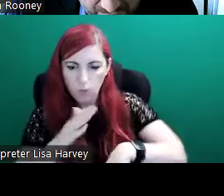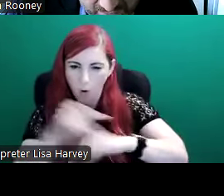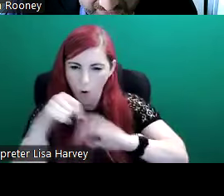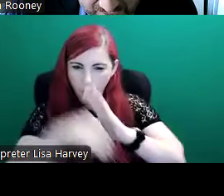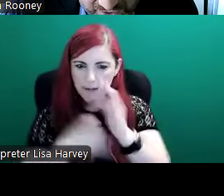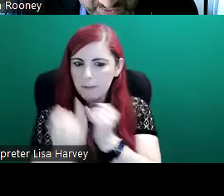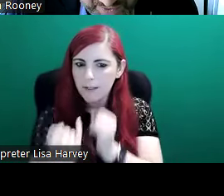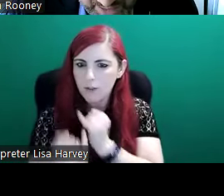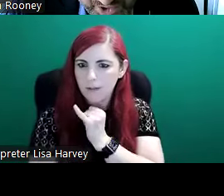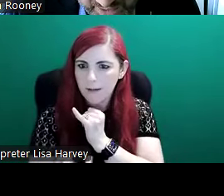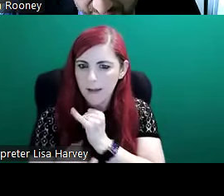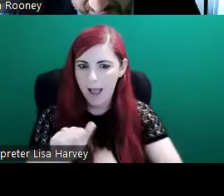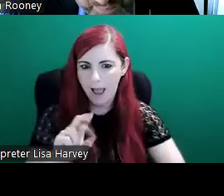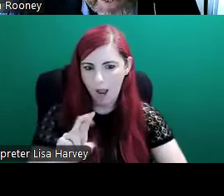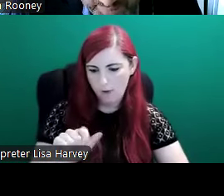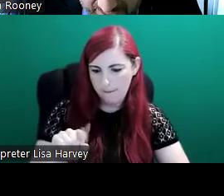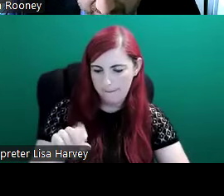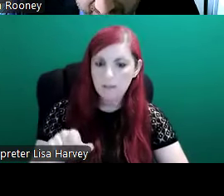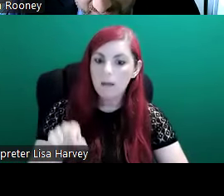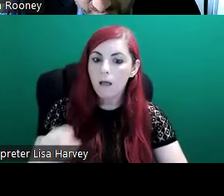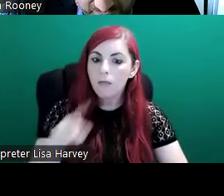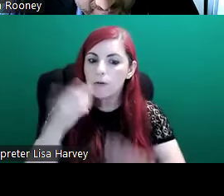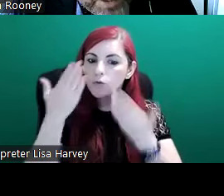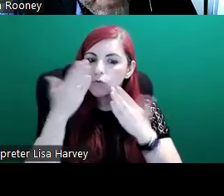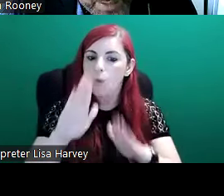involved introducing, initially, around the principal elements or perimeter of the